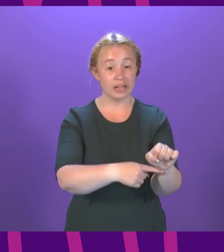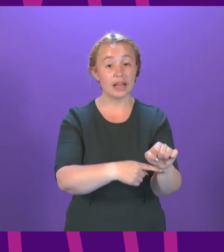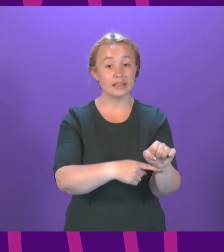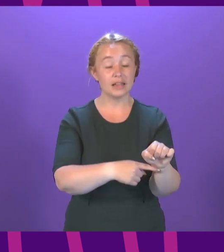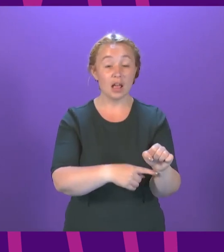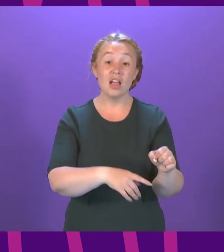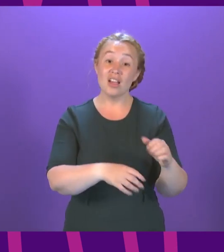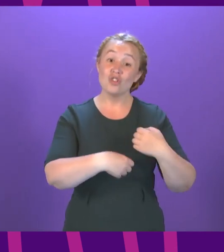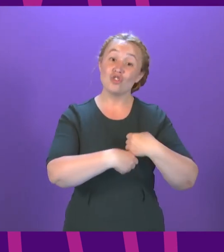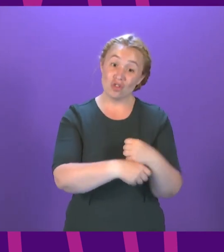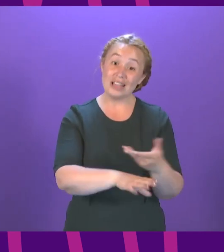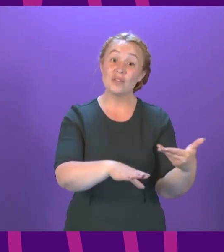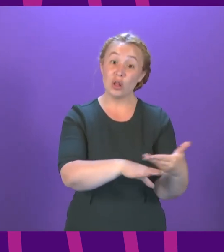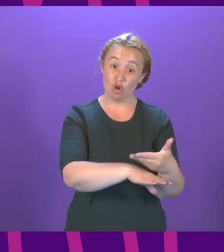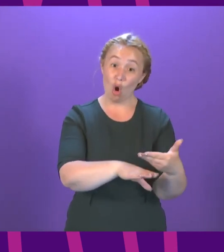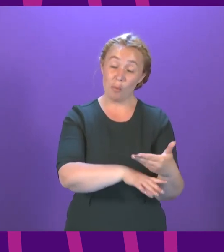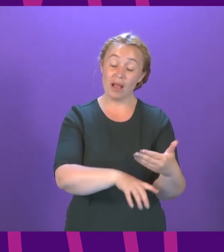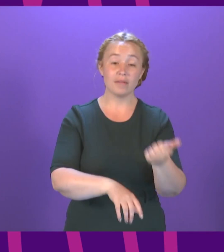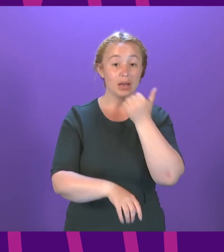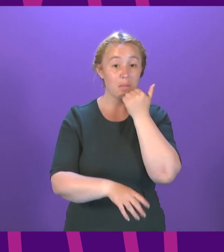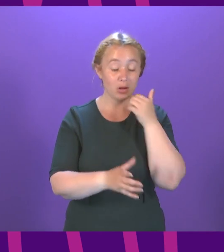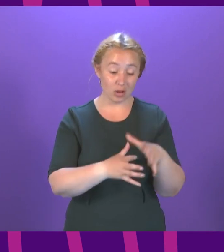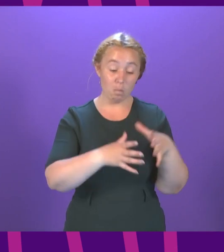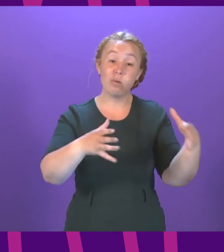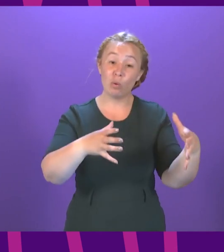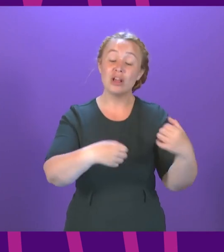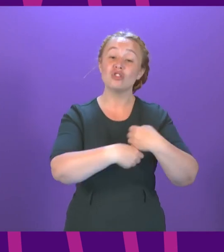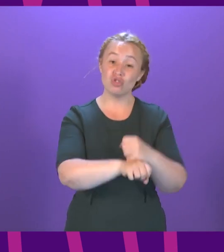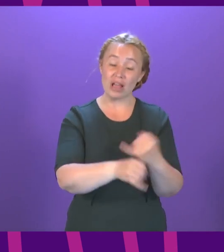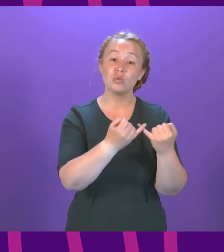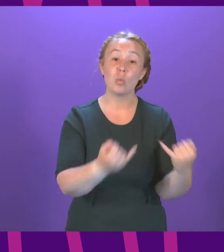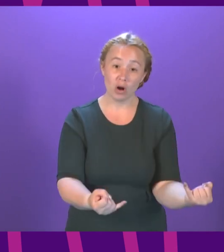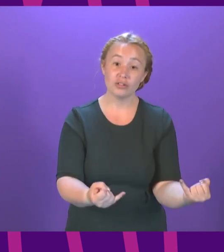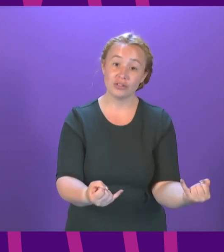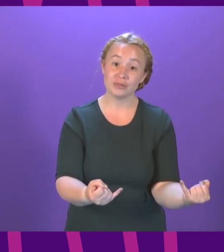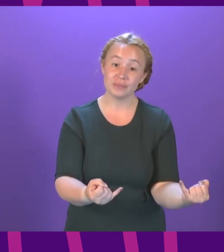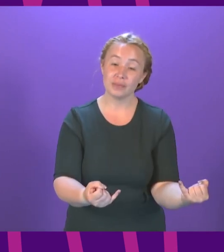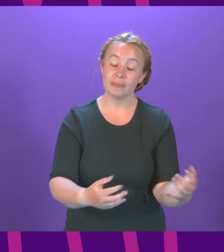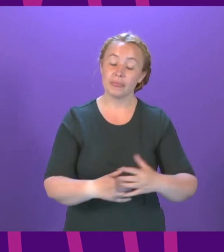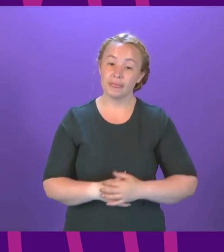stressful job when case numbers are high, and I do not want, in any way, to minimise the level of